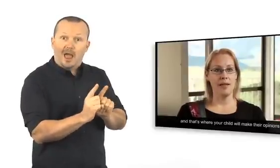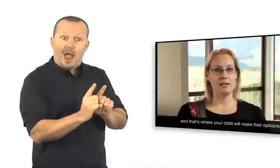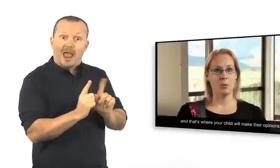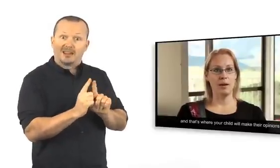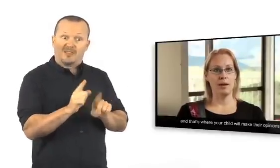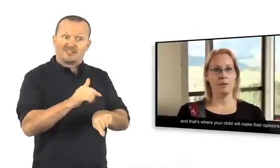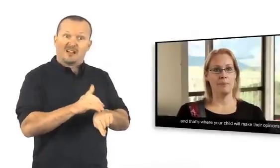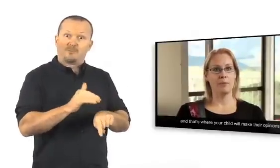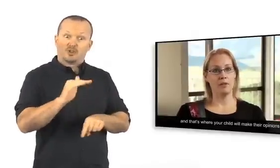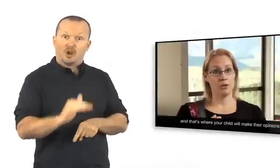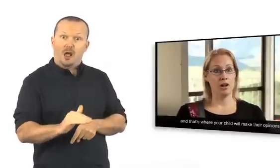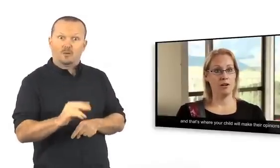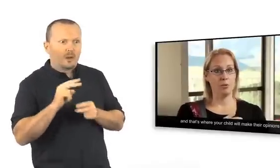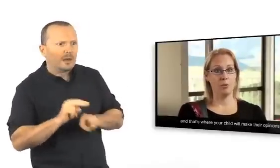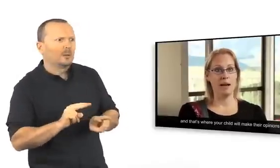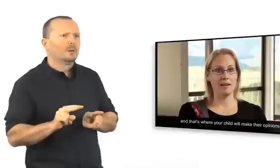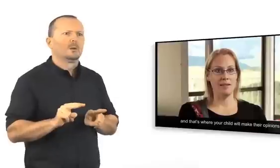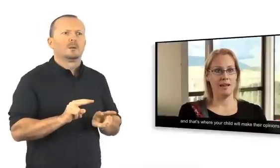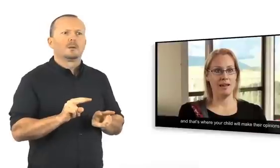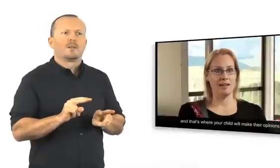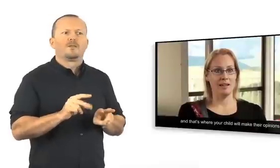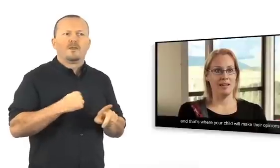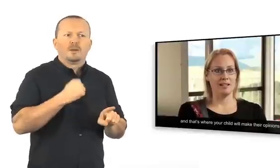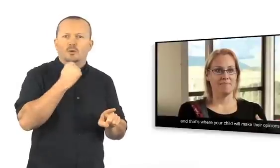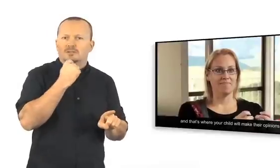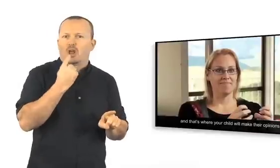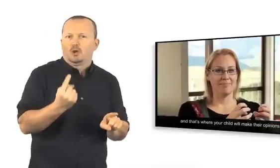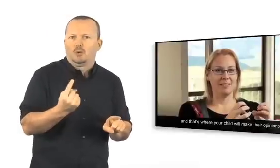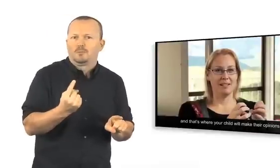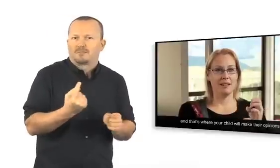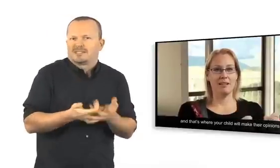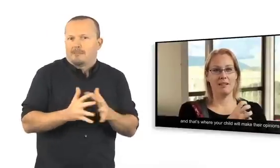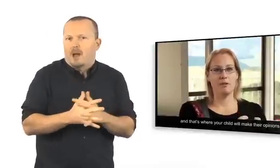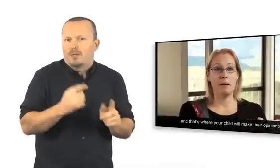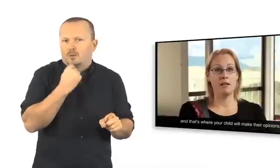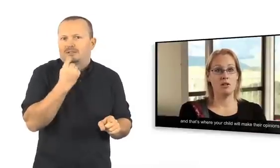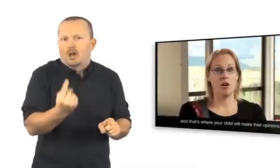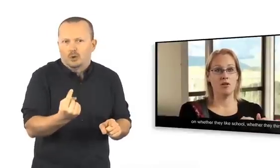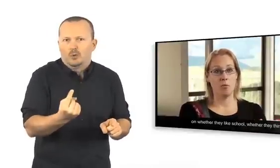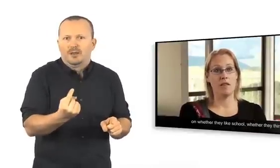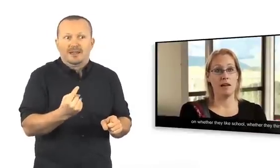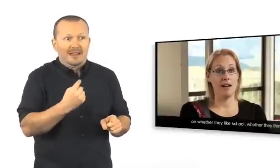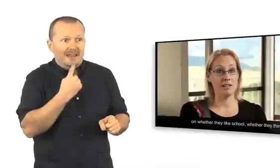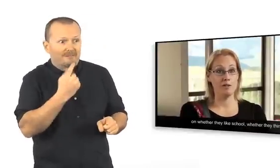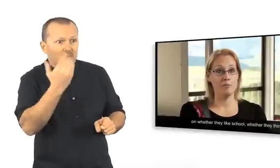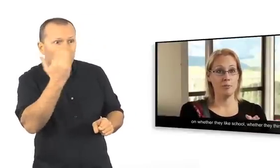and that’s where your child will make their opinions known on whether they like school,